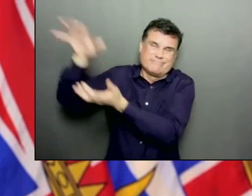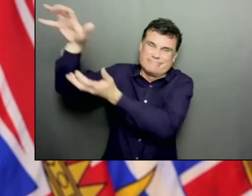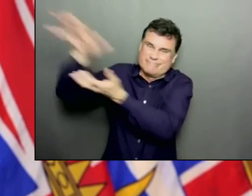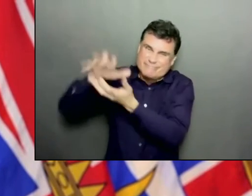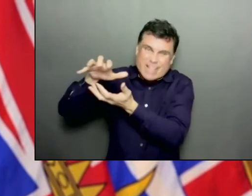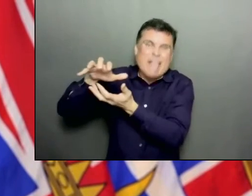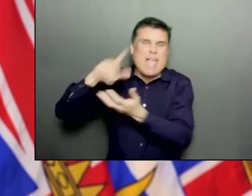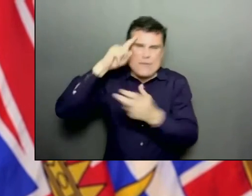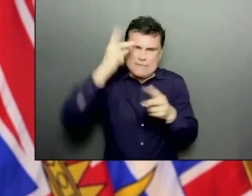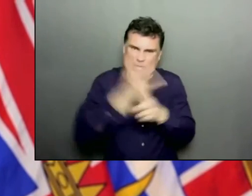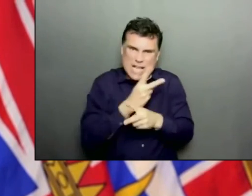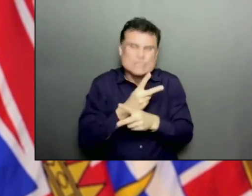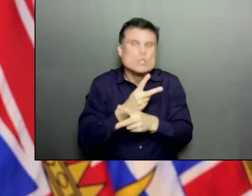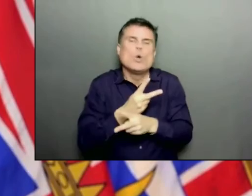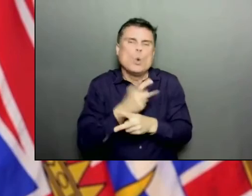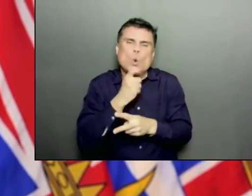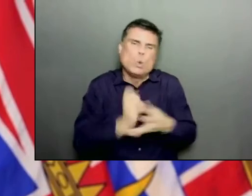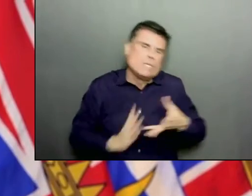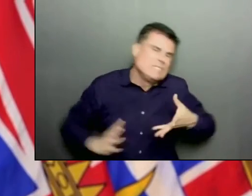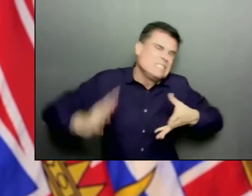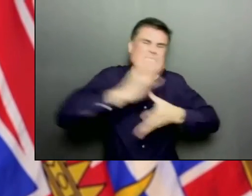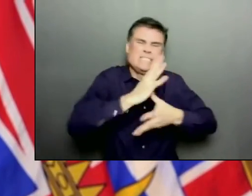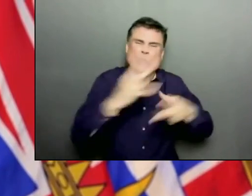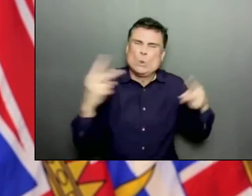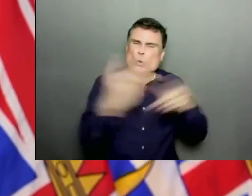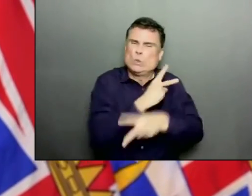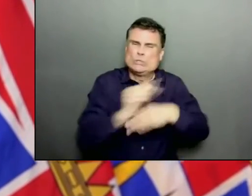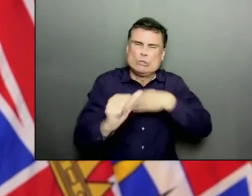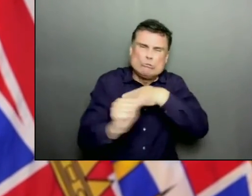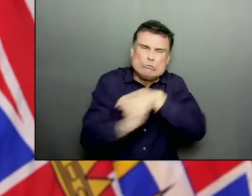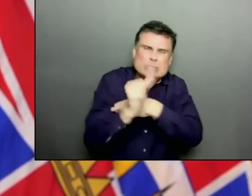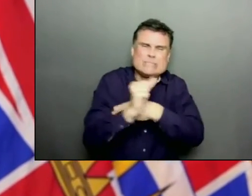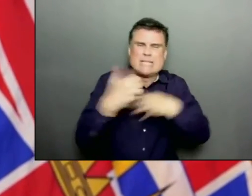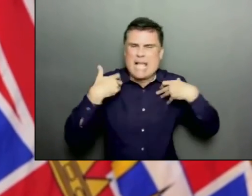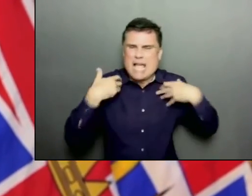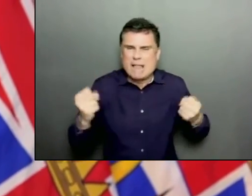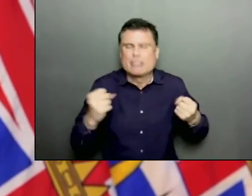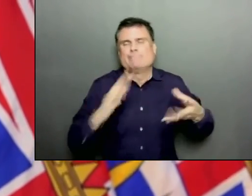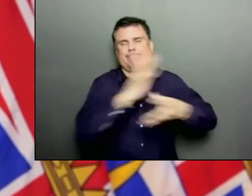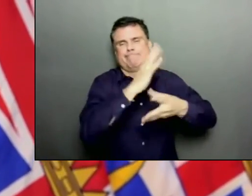at how to do that in the future. But I will say it is not likely to be until